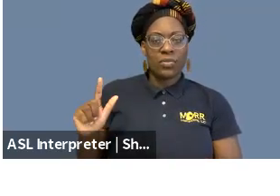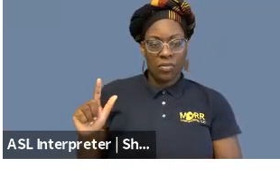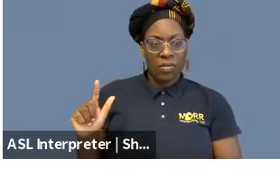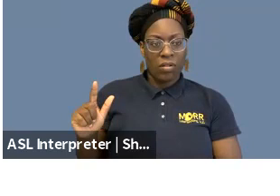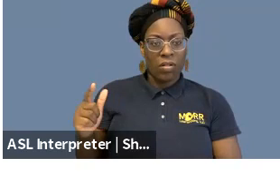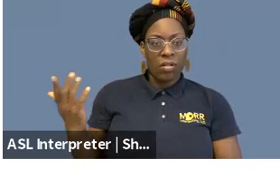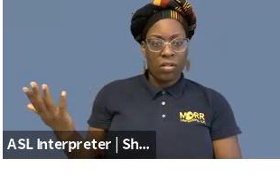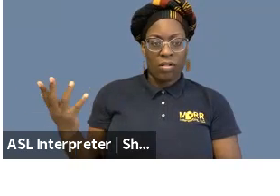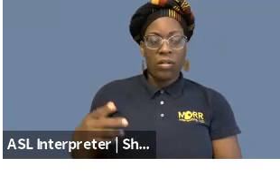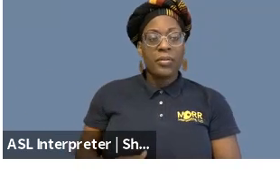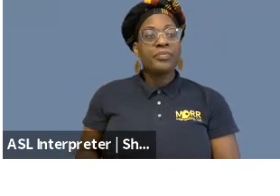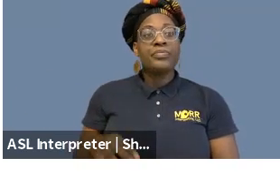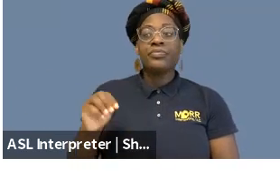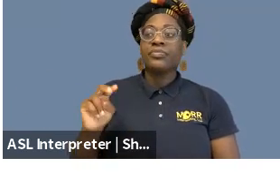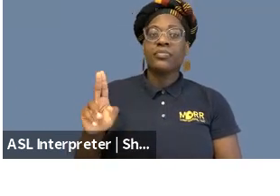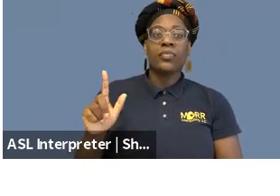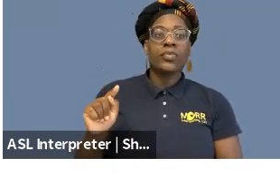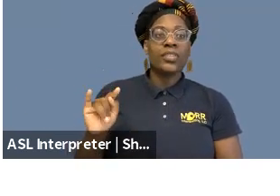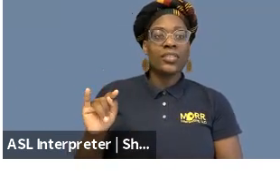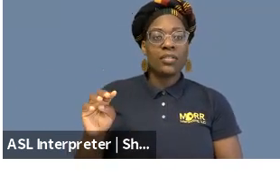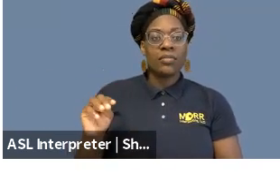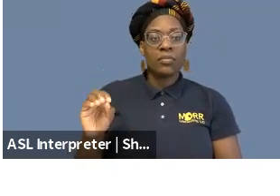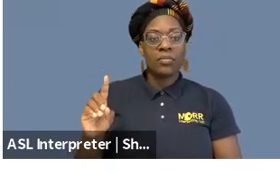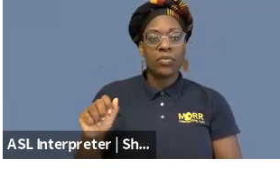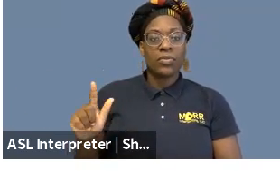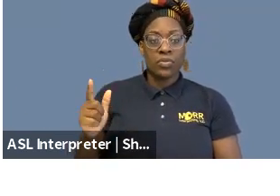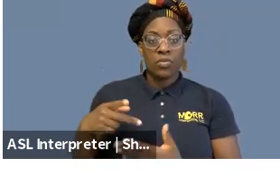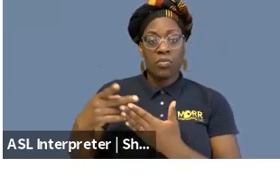Multimodal projects are compositions that communicate through multiple modes. Those